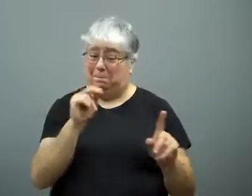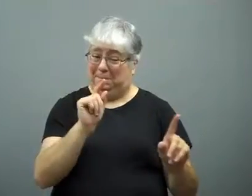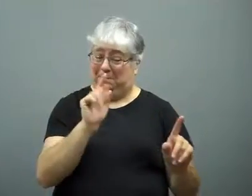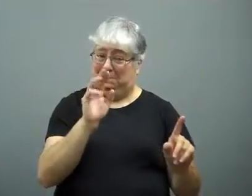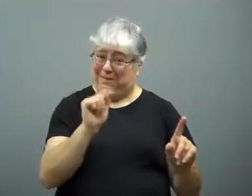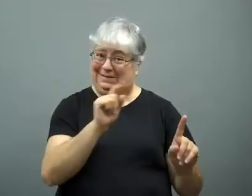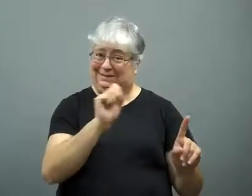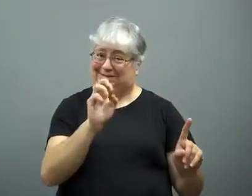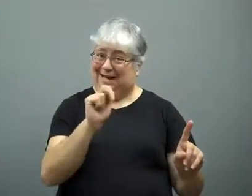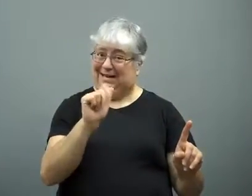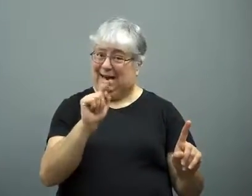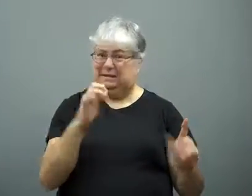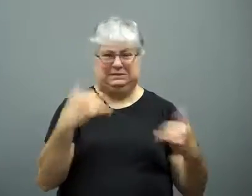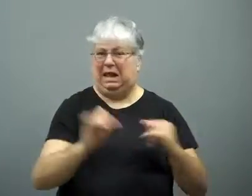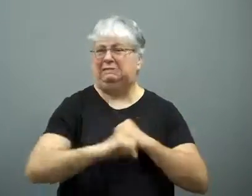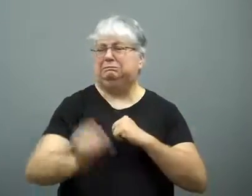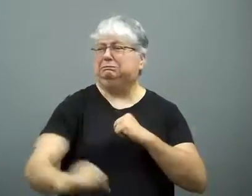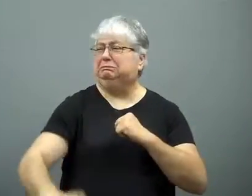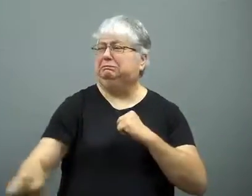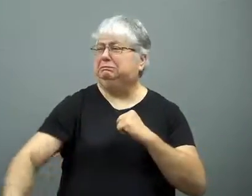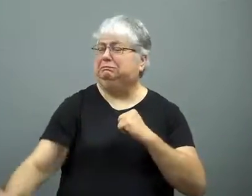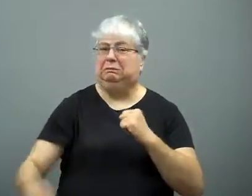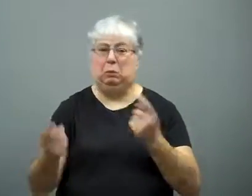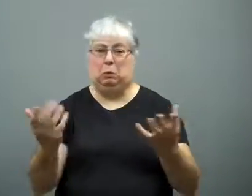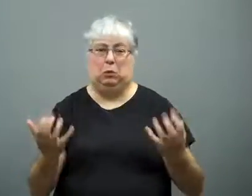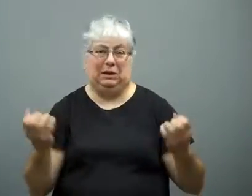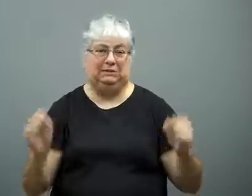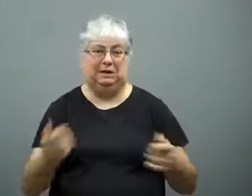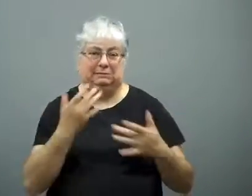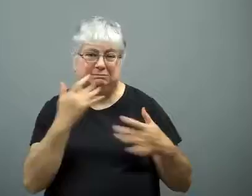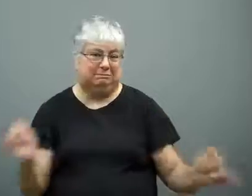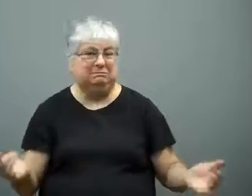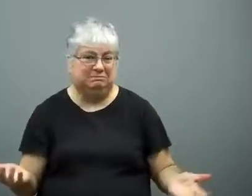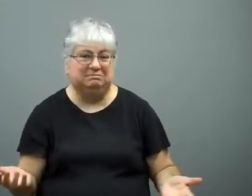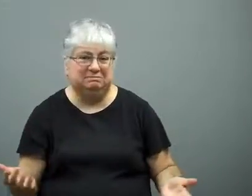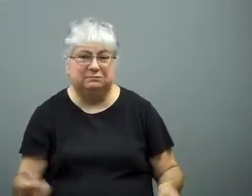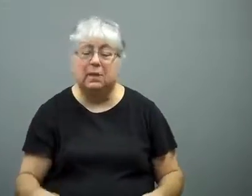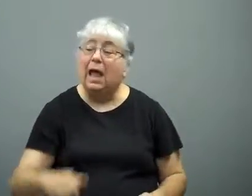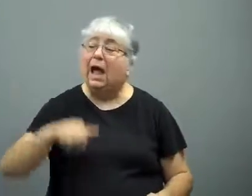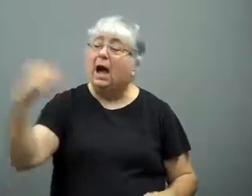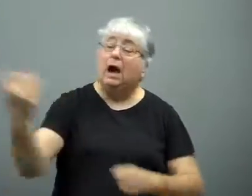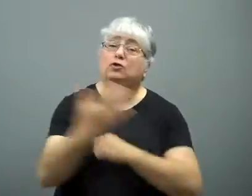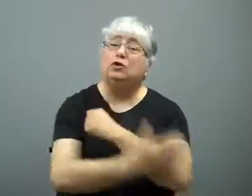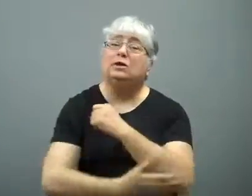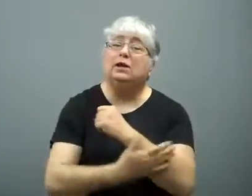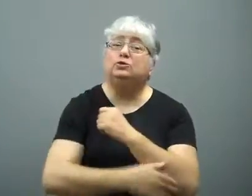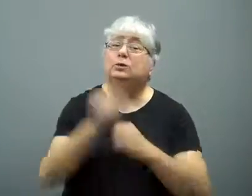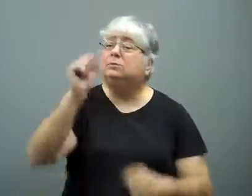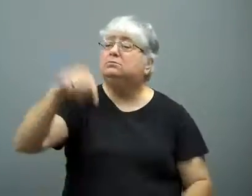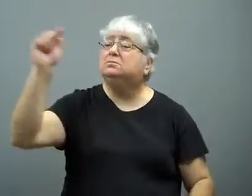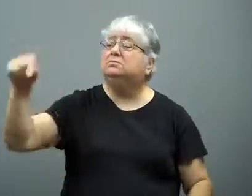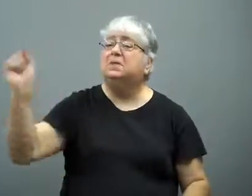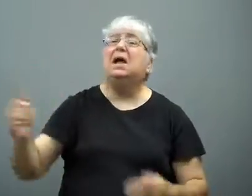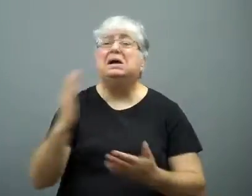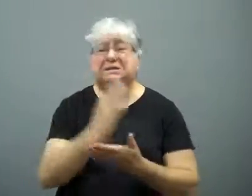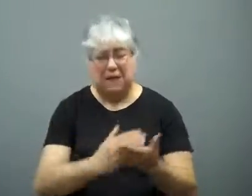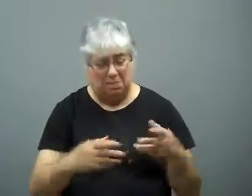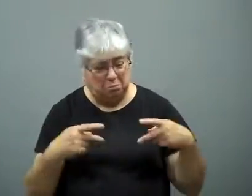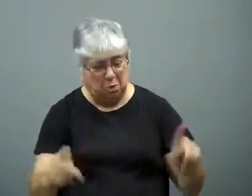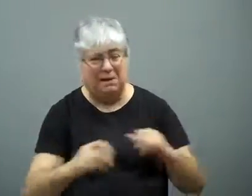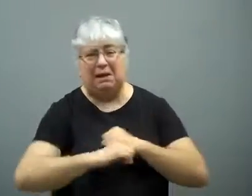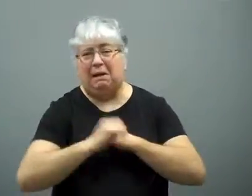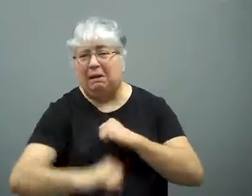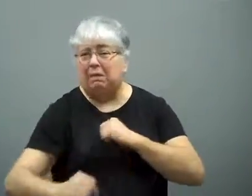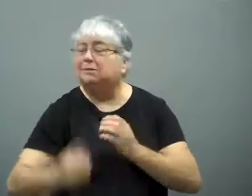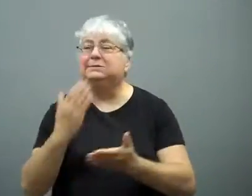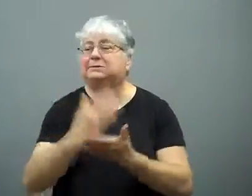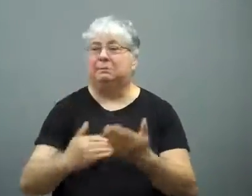The Senate continues to have no limit.